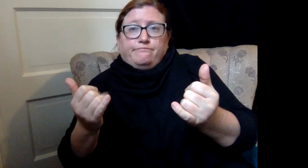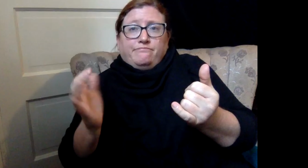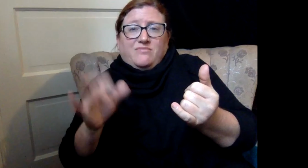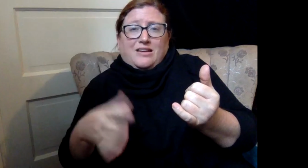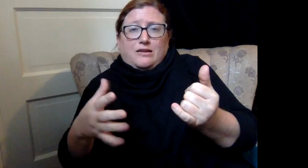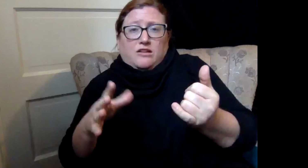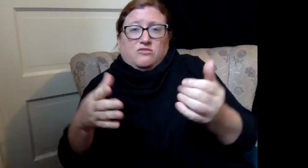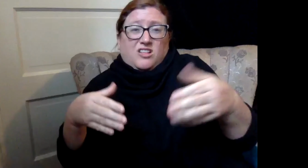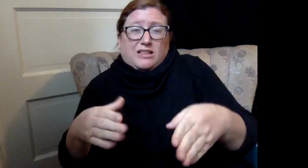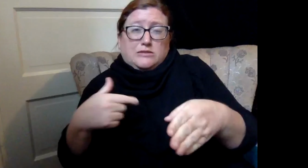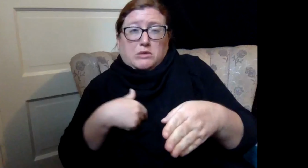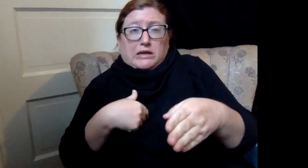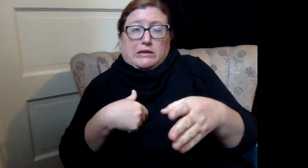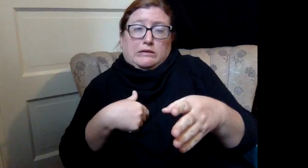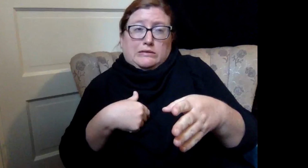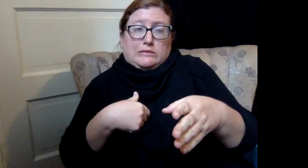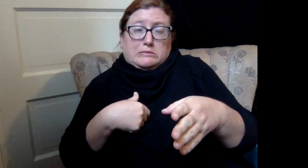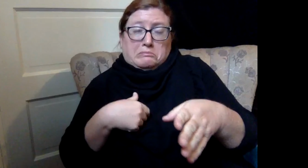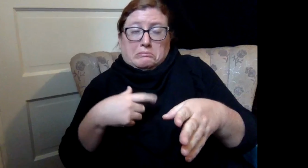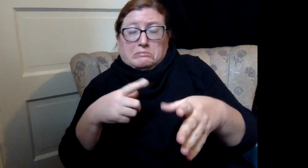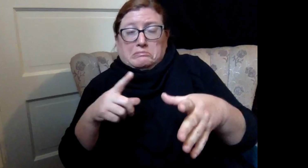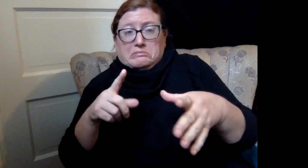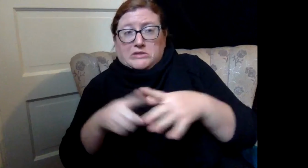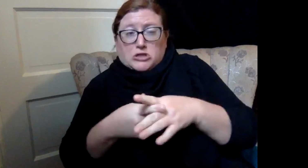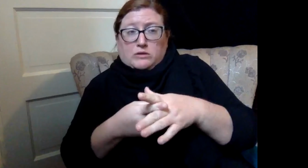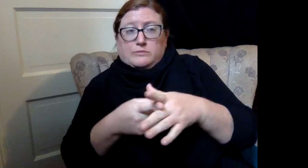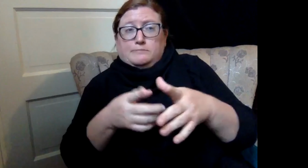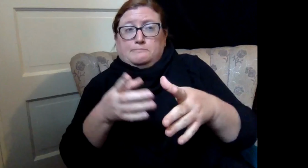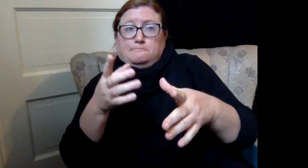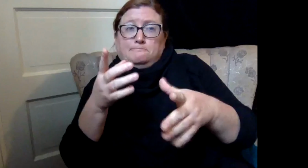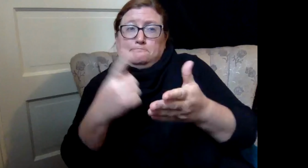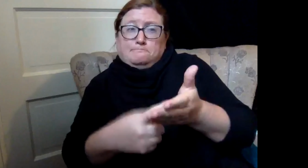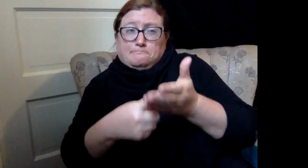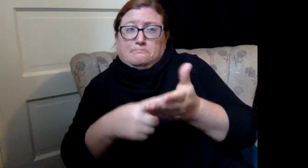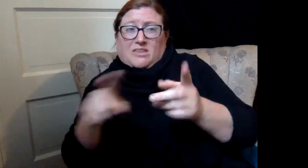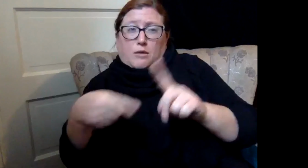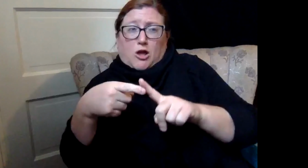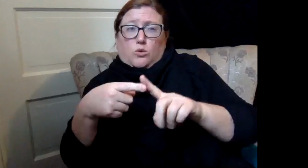to. Right now that lets me open the door to talking